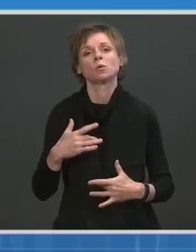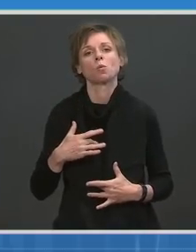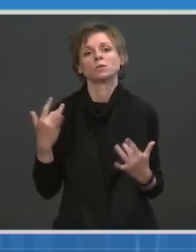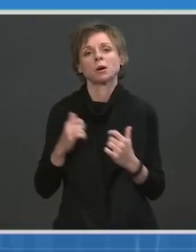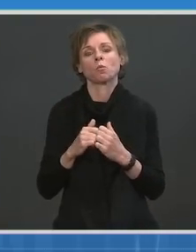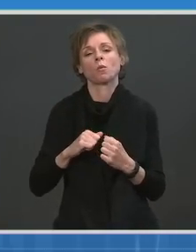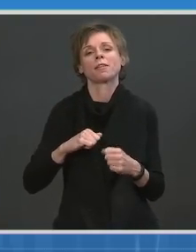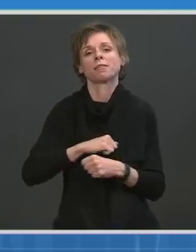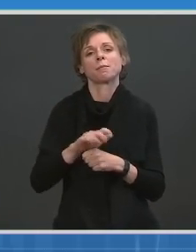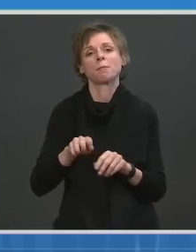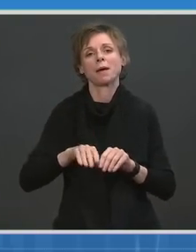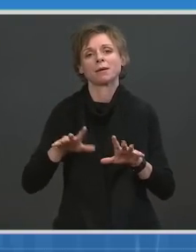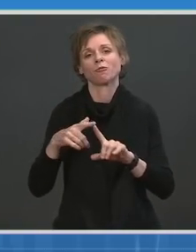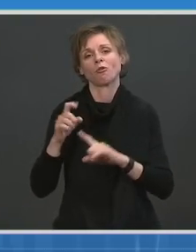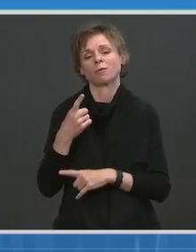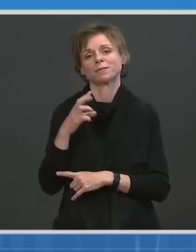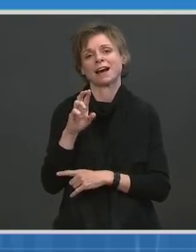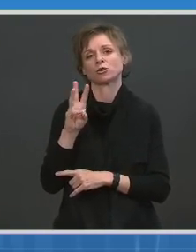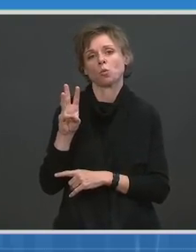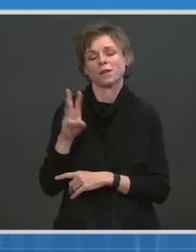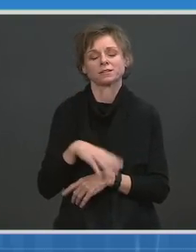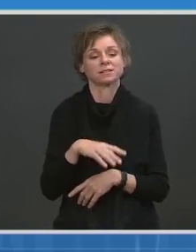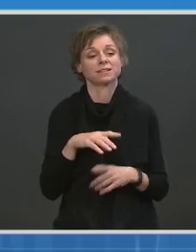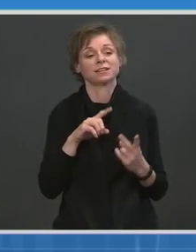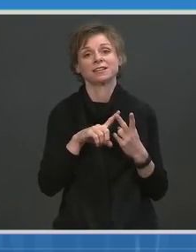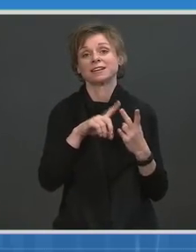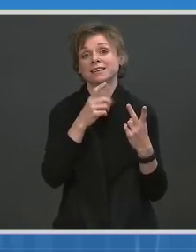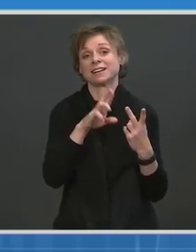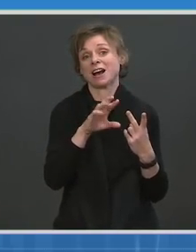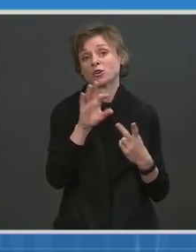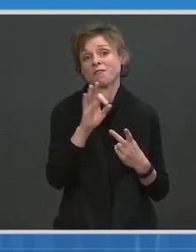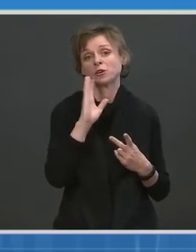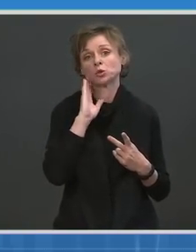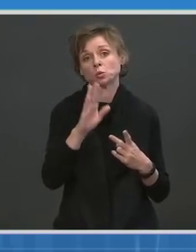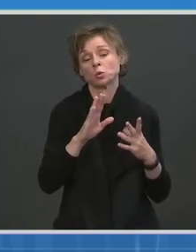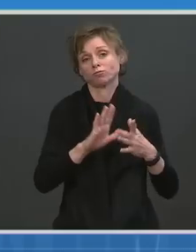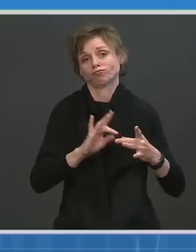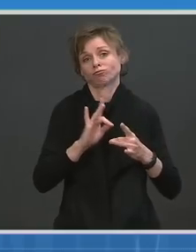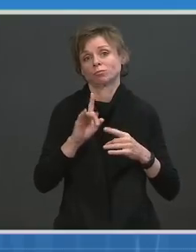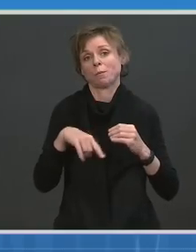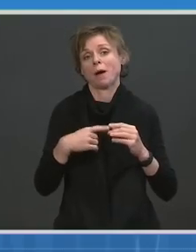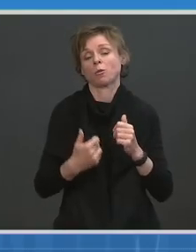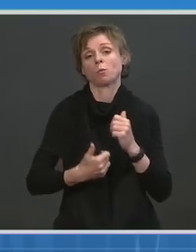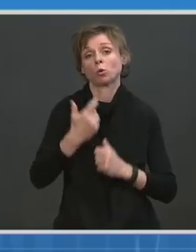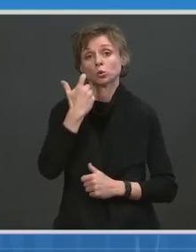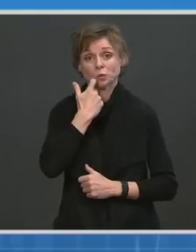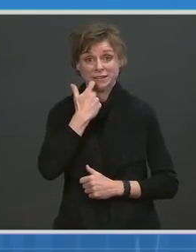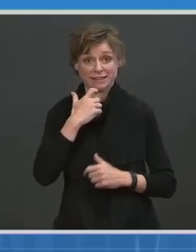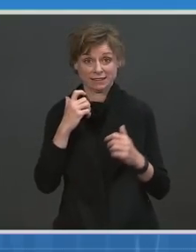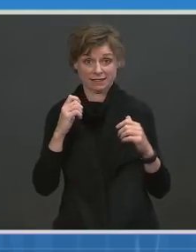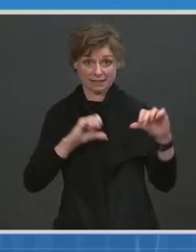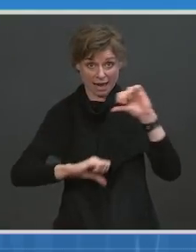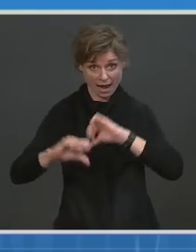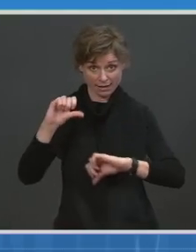and Dr. Fauci will highlight the latest science. But first, I want to start with the important announcement